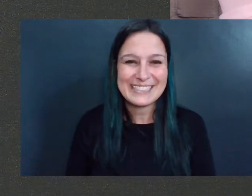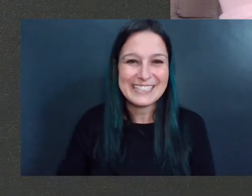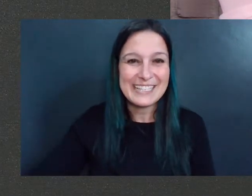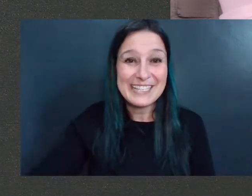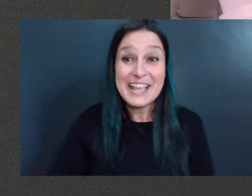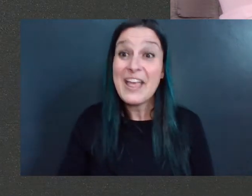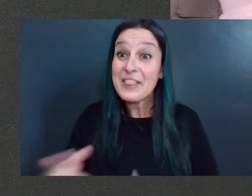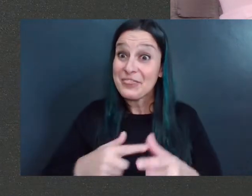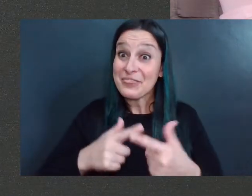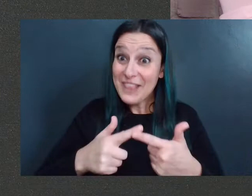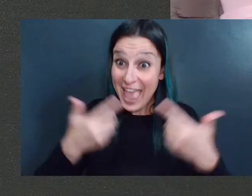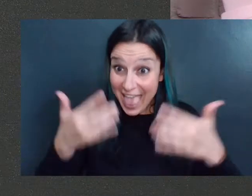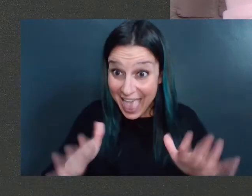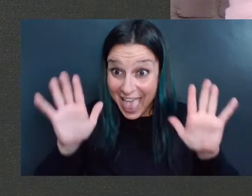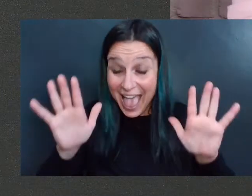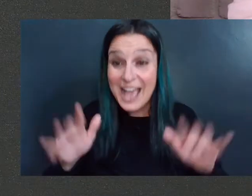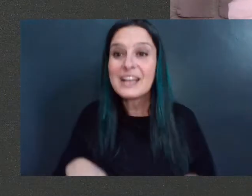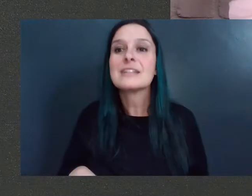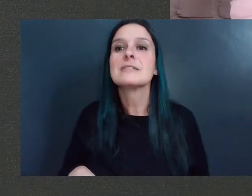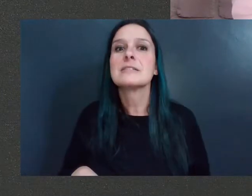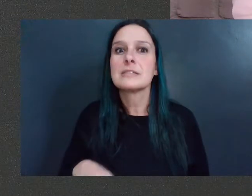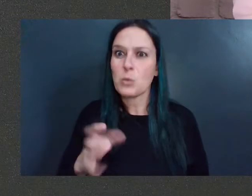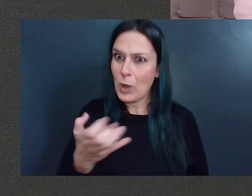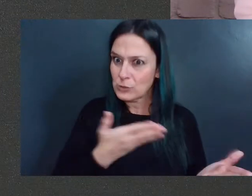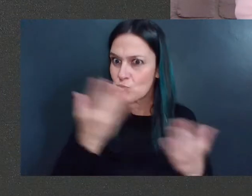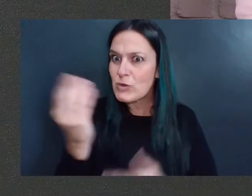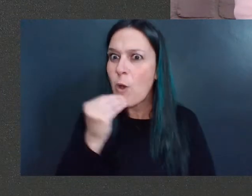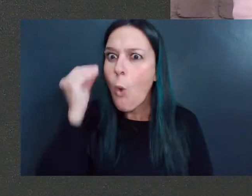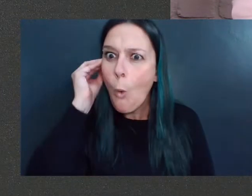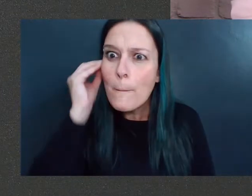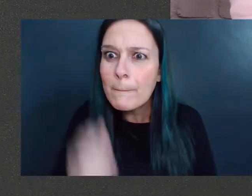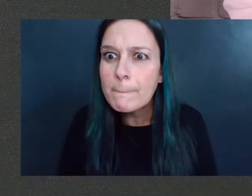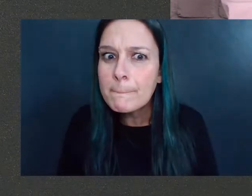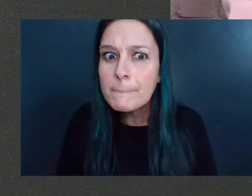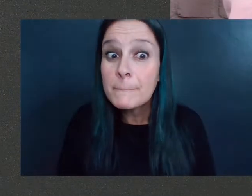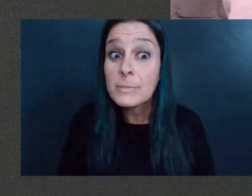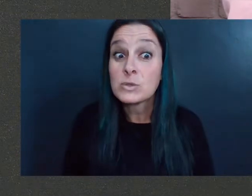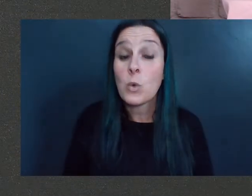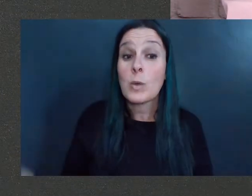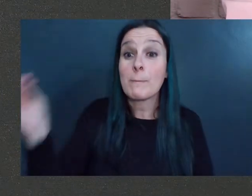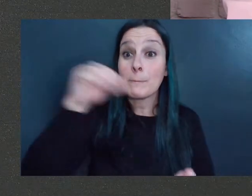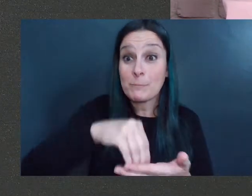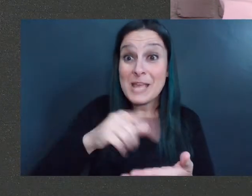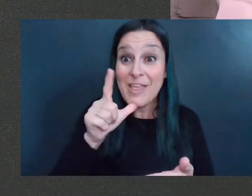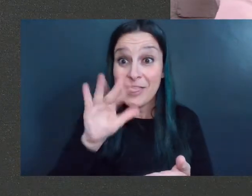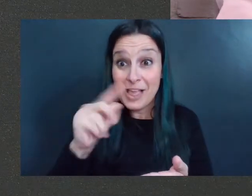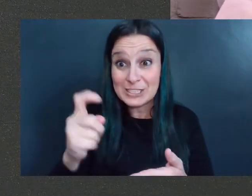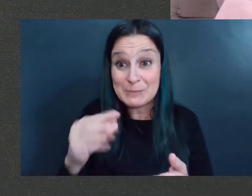Then he'll want to take it home. So he'll put it in your lunch box